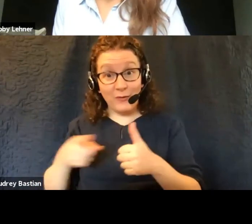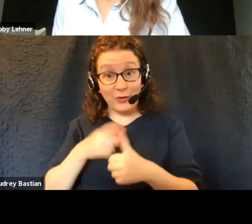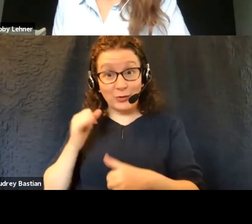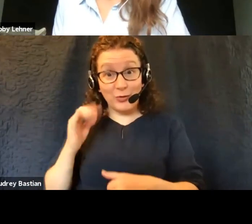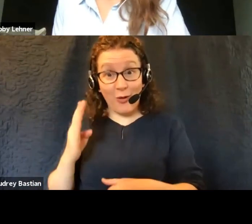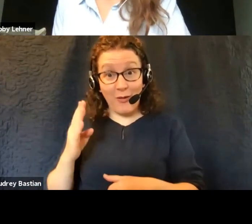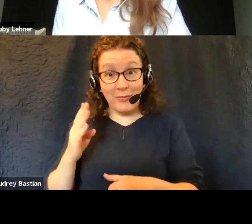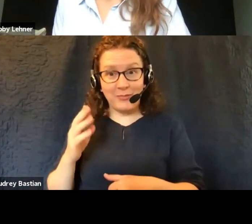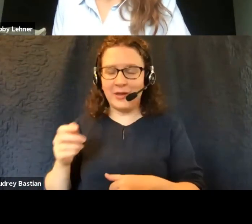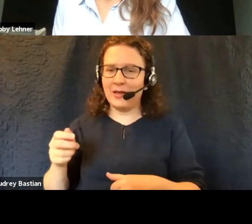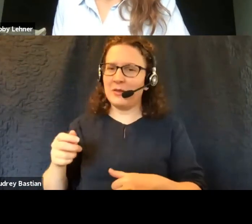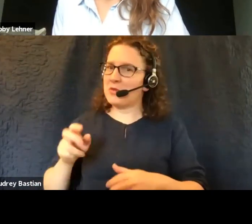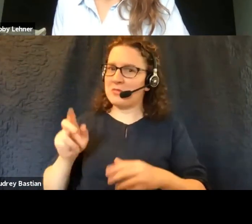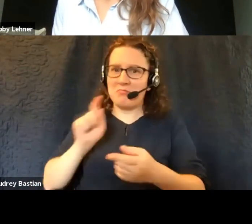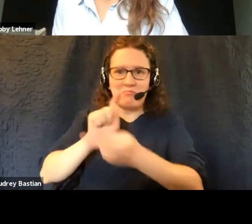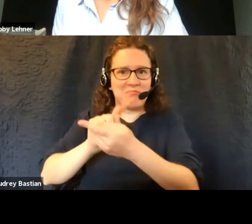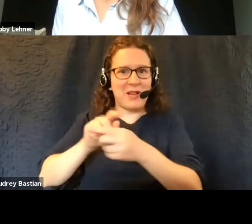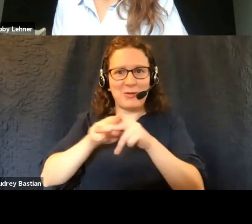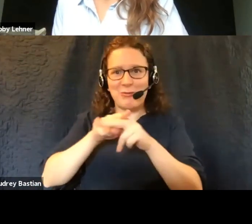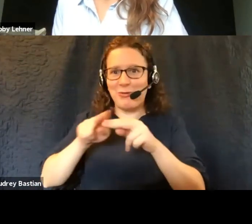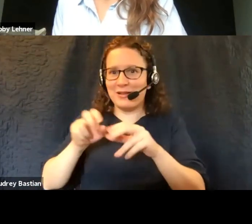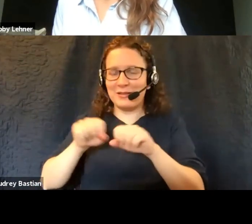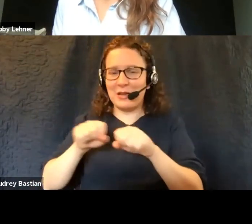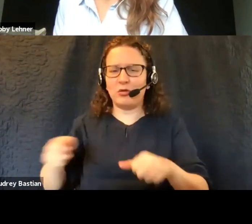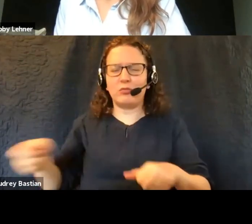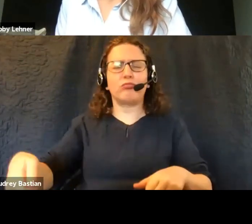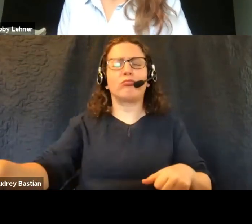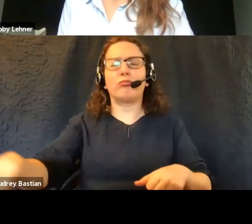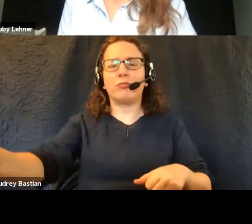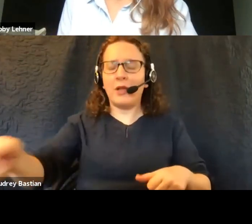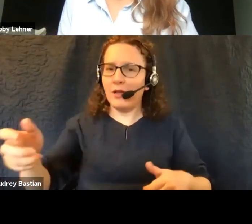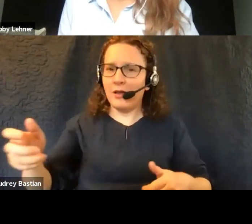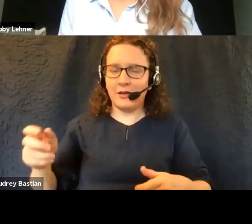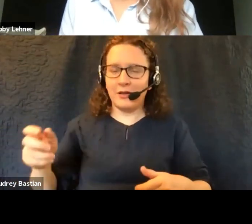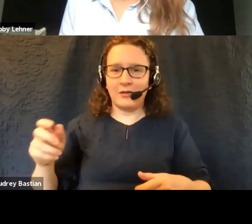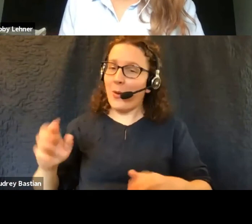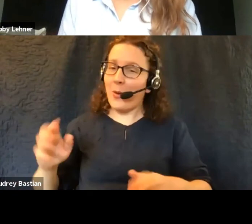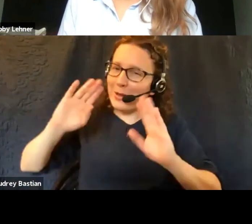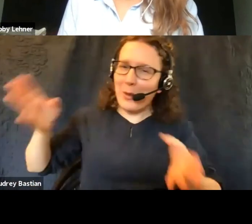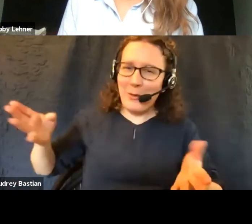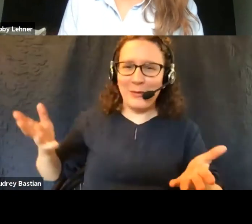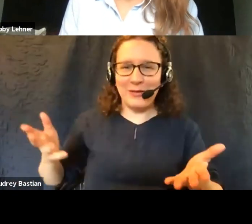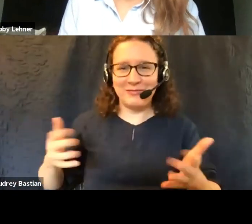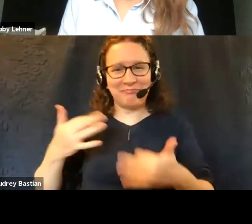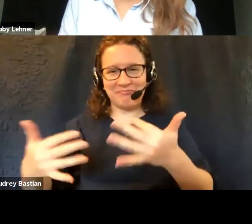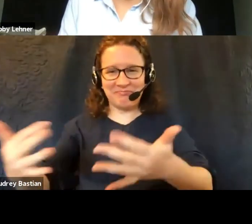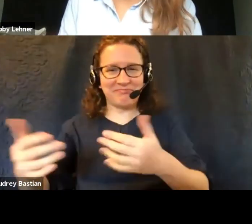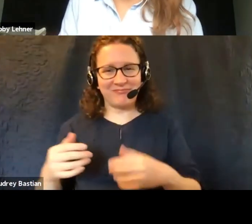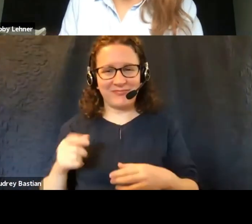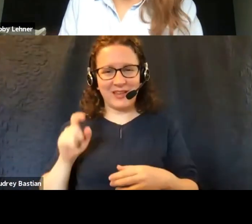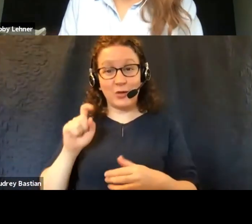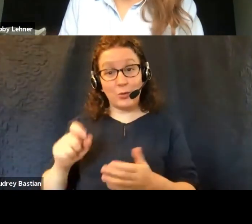That can definitely be an opportunity actually, more than needing help from other people.